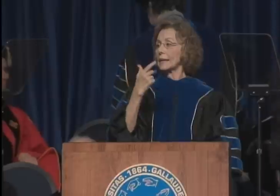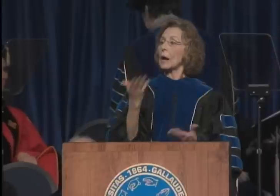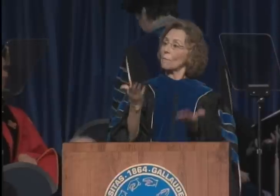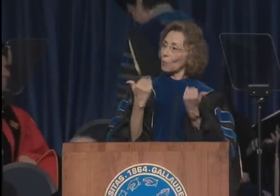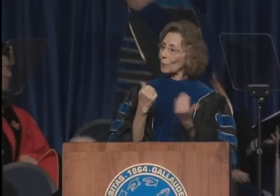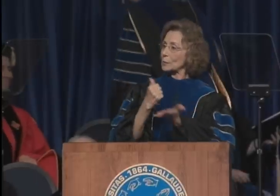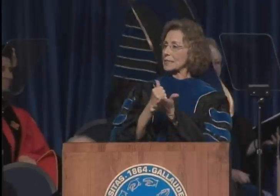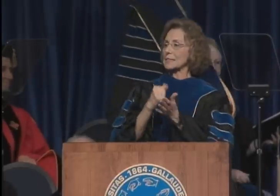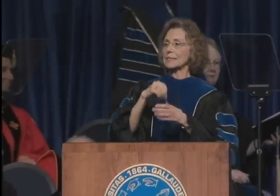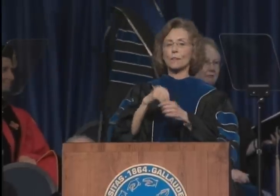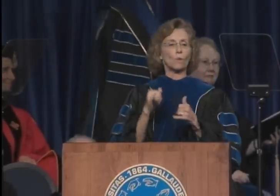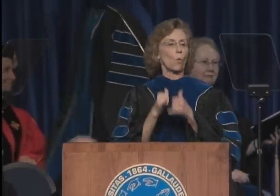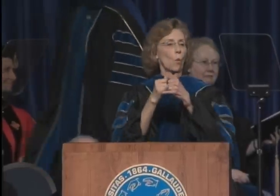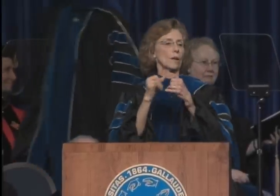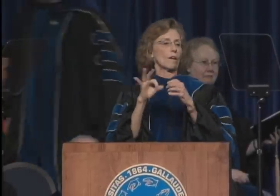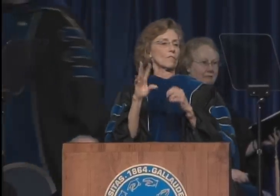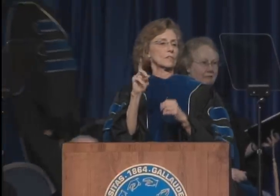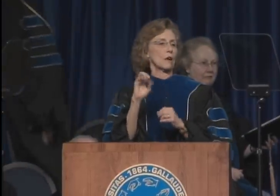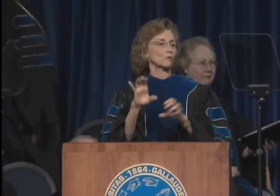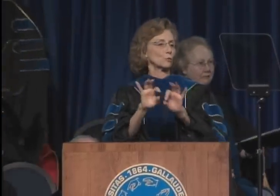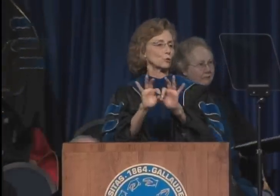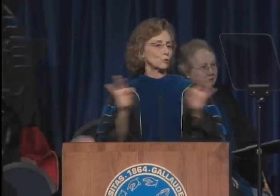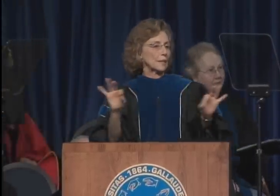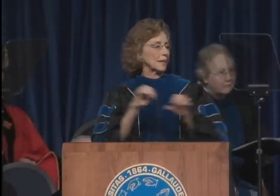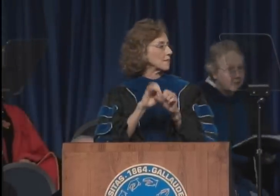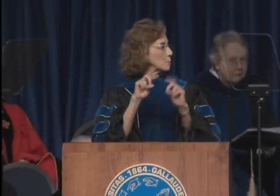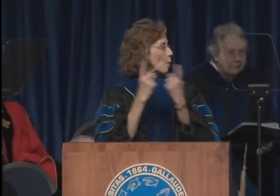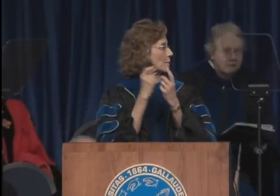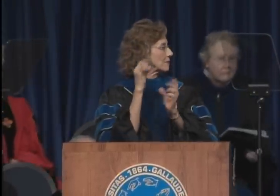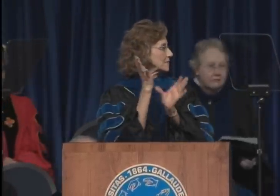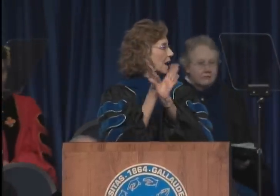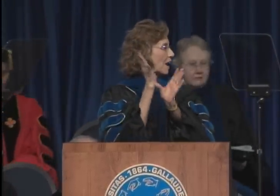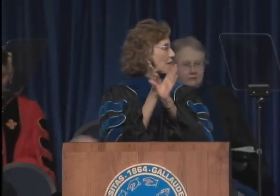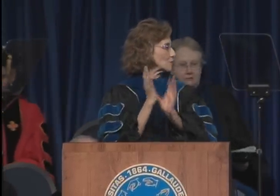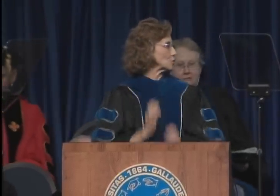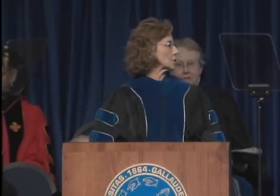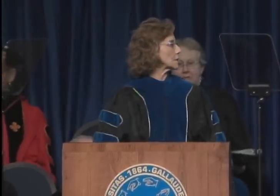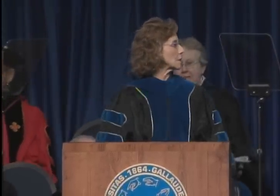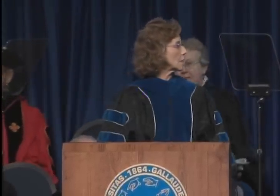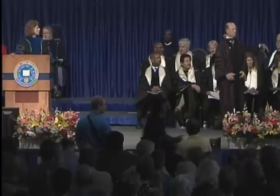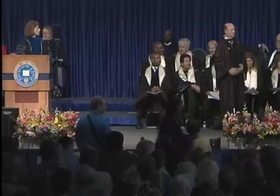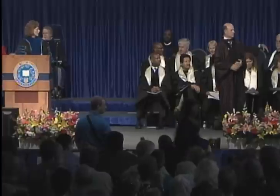to assist in the awarding of the doctoral degree in the Department of Psychology.